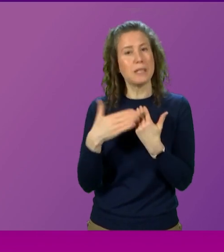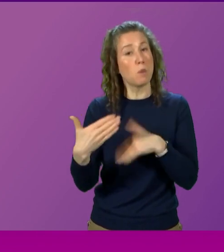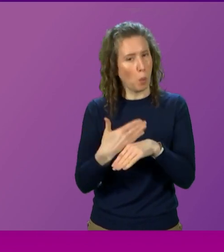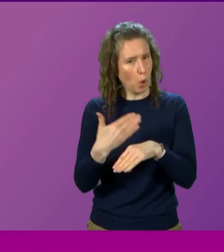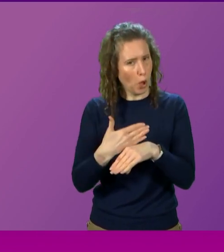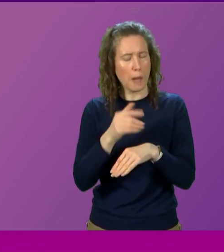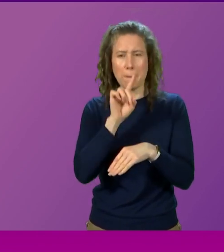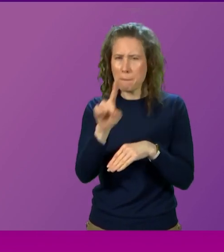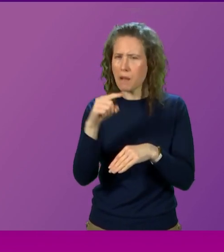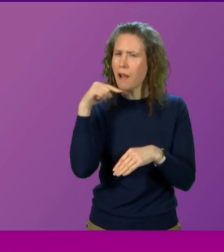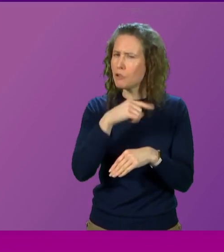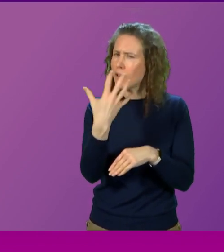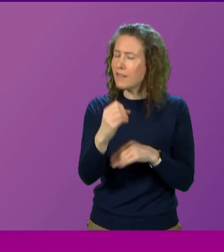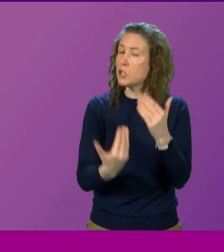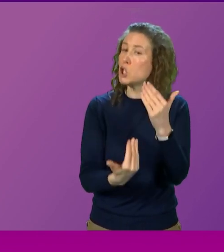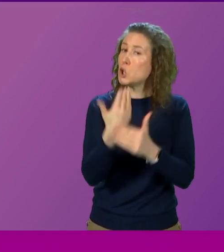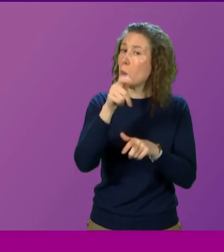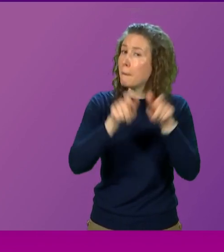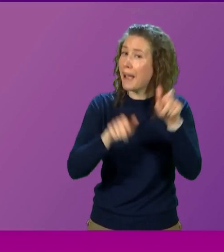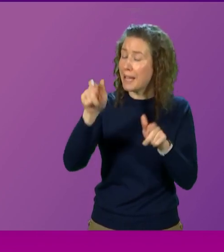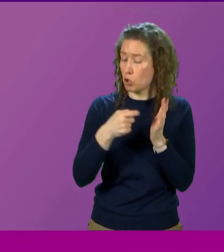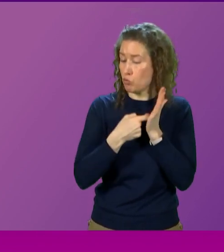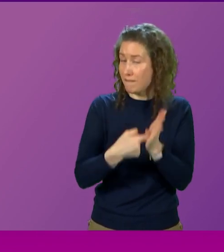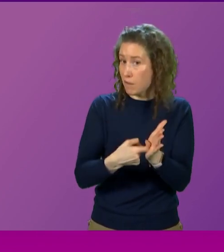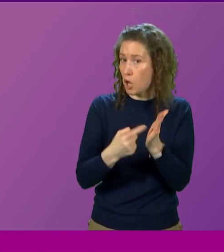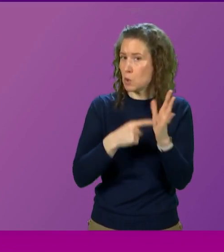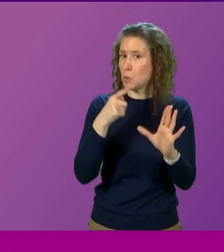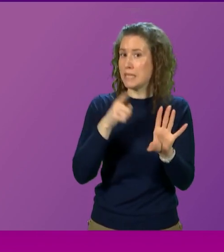However, I repeat that, of the 150 new patients who are referred to Tayside breast services